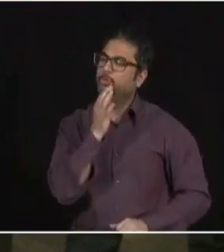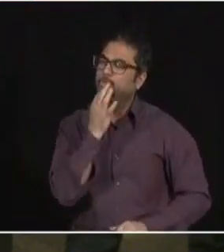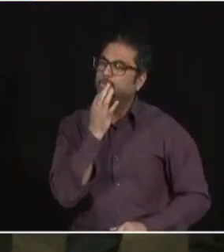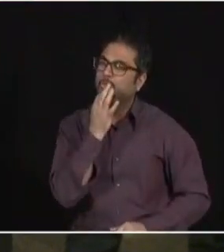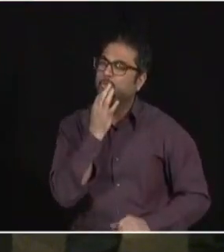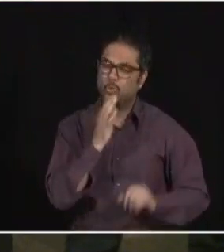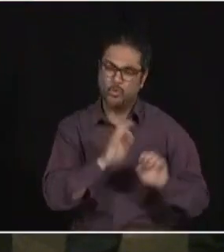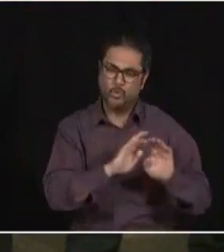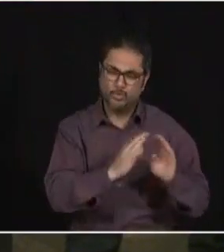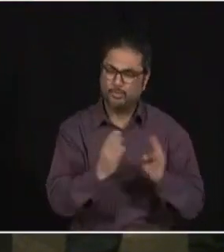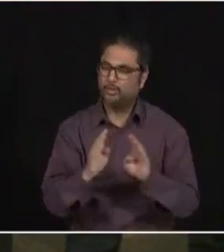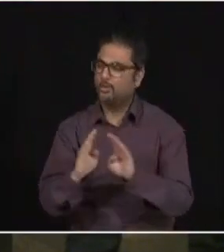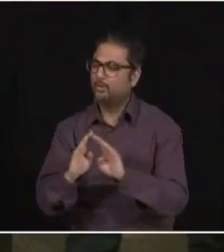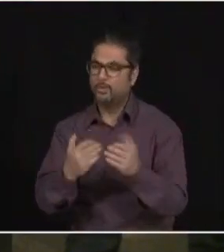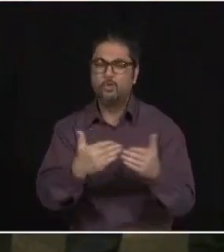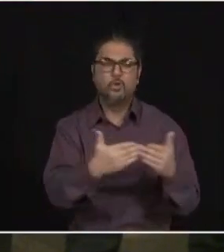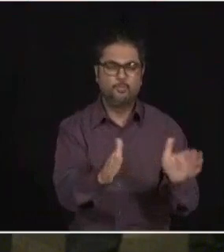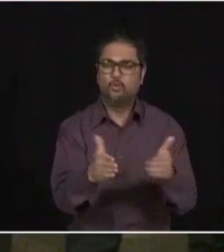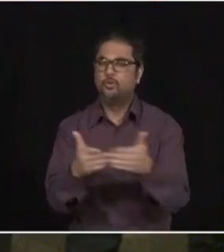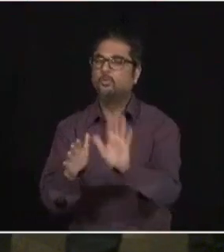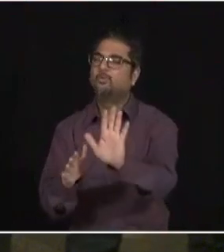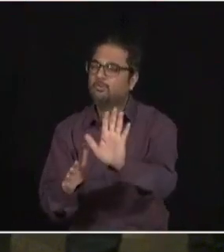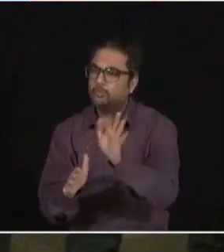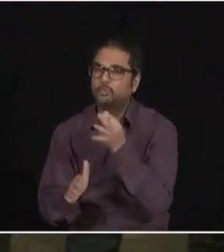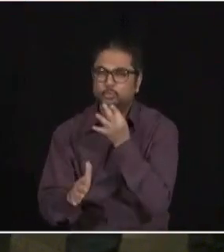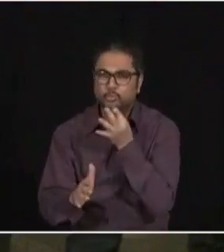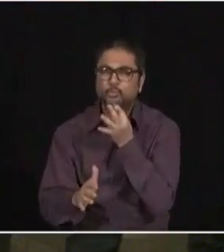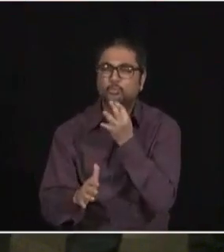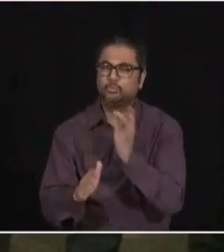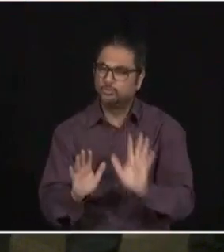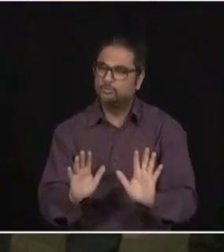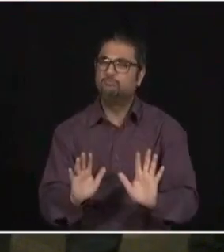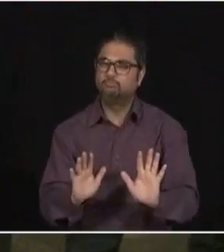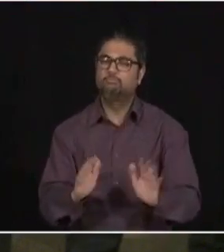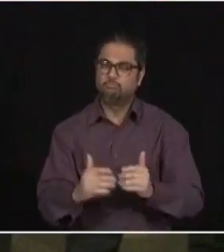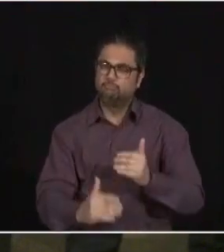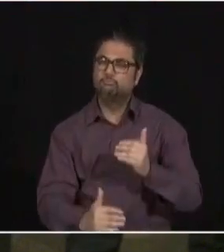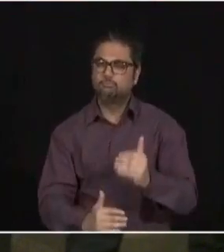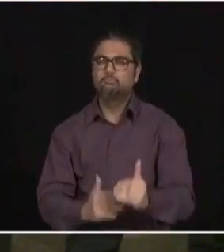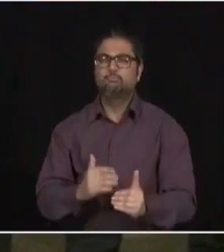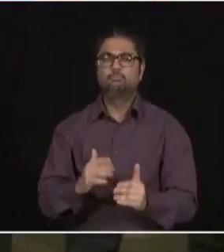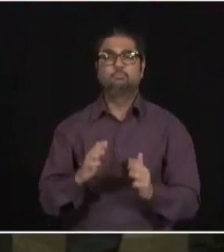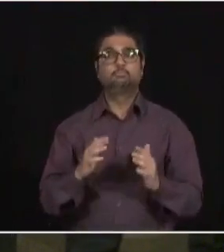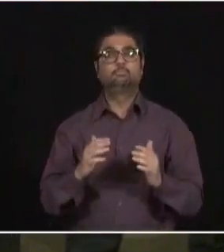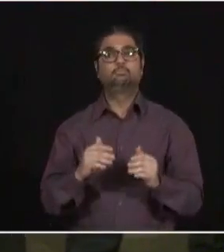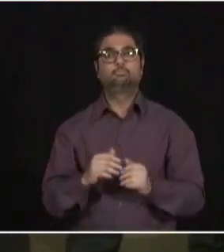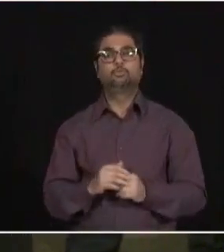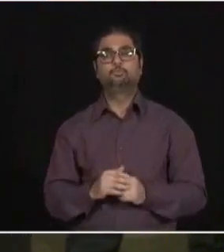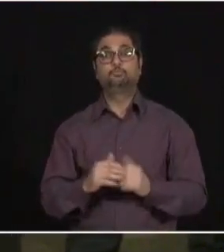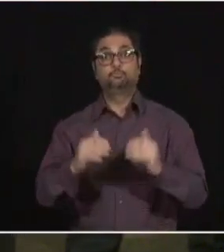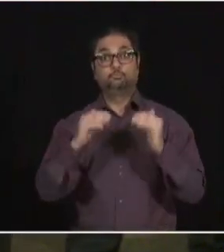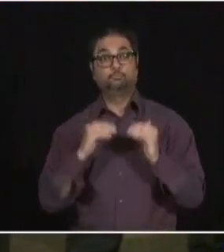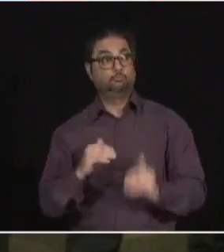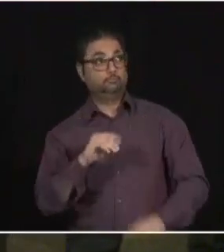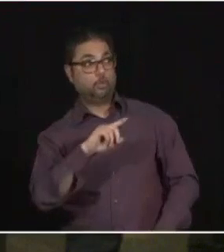get out of this hopefully sooner than later. We're doing everything we can as a province to make sure that happens.